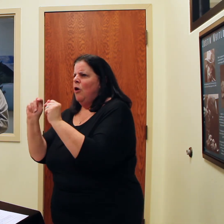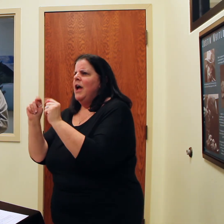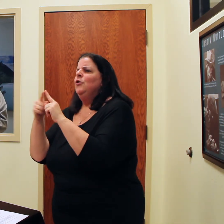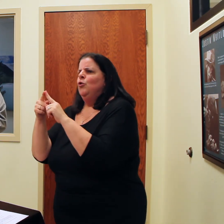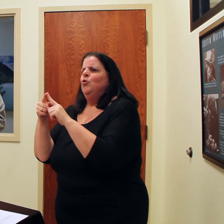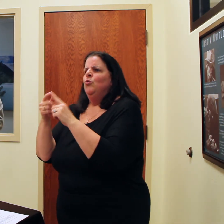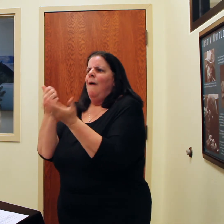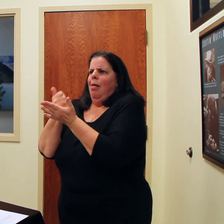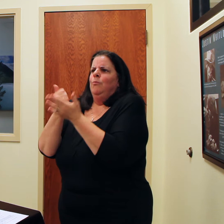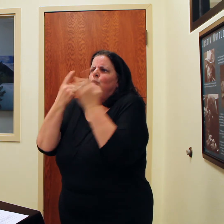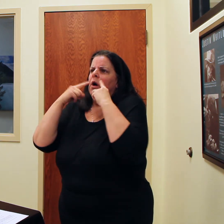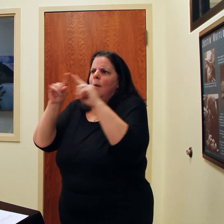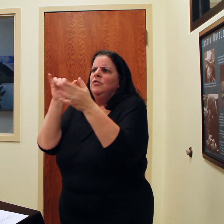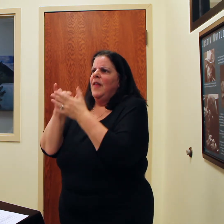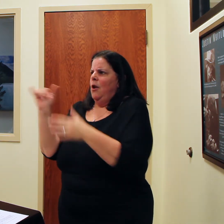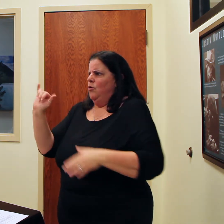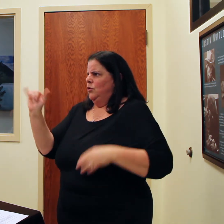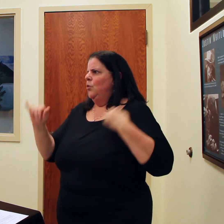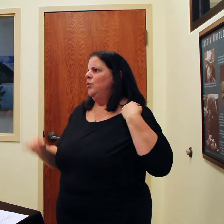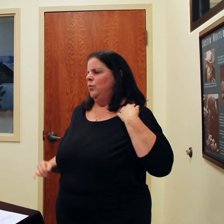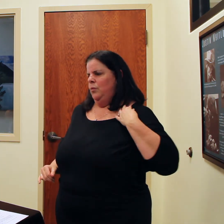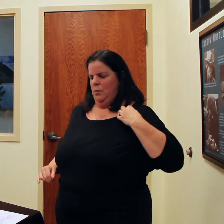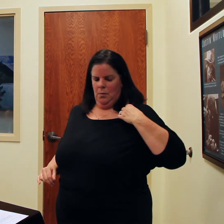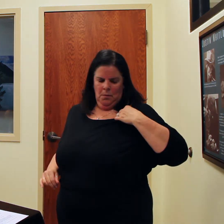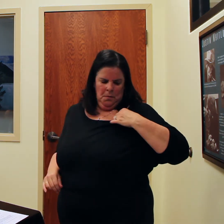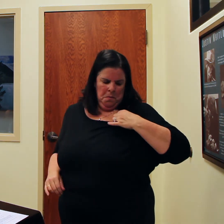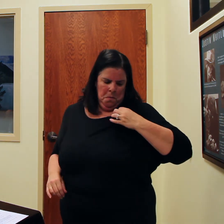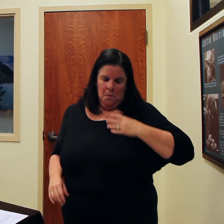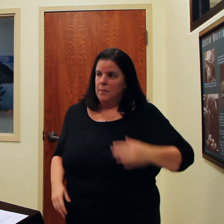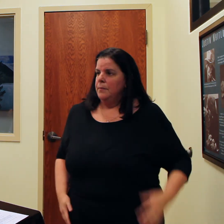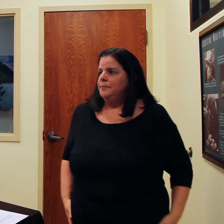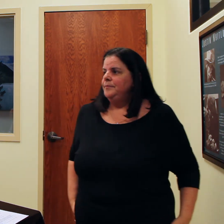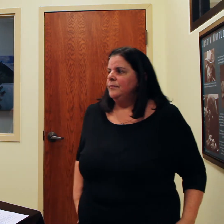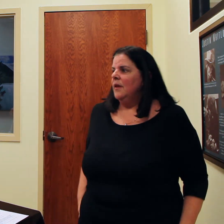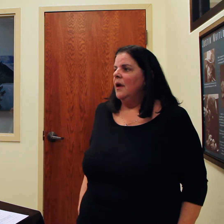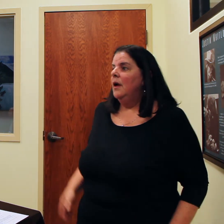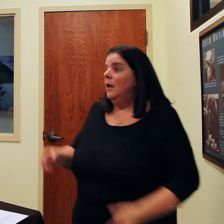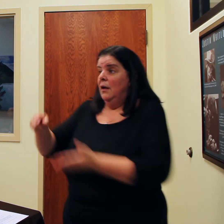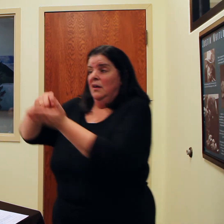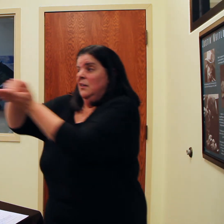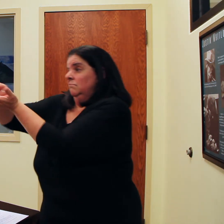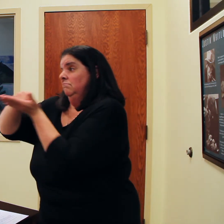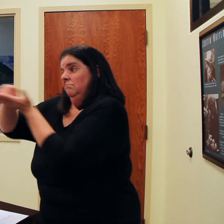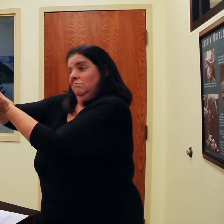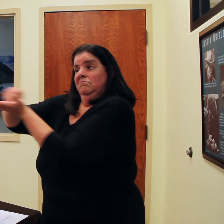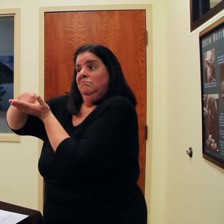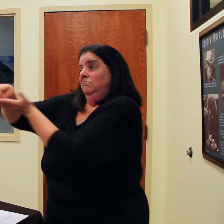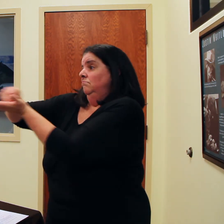on that as well. [Voiceover] Short of pen and paper schlepping and all that. [Voiceover] Right. - [Voiceover] Right.